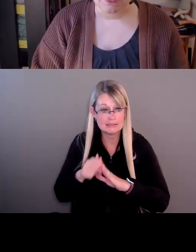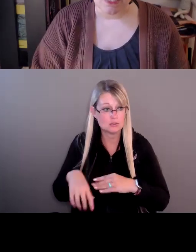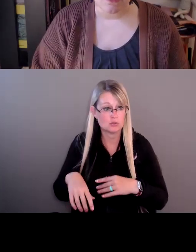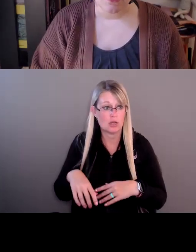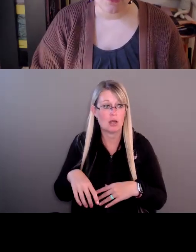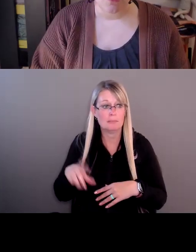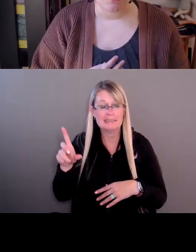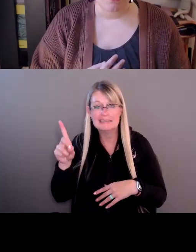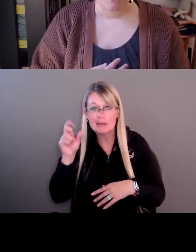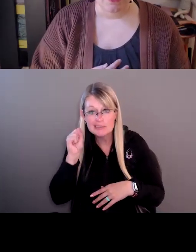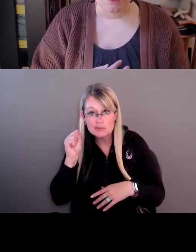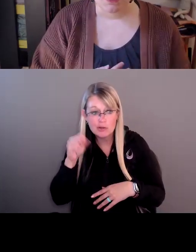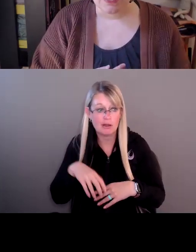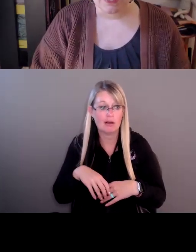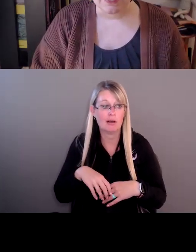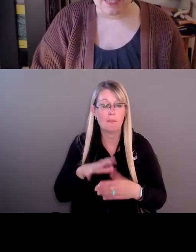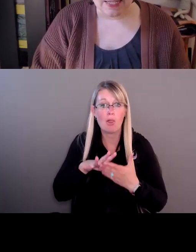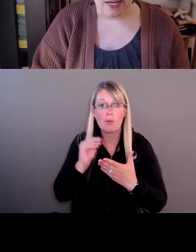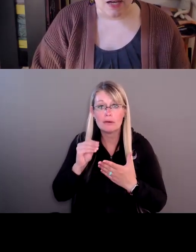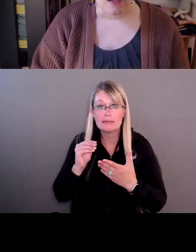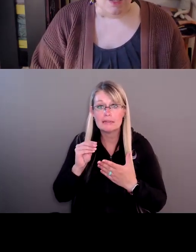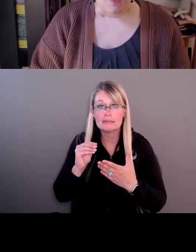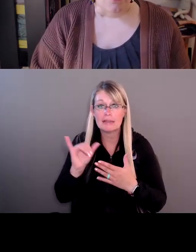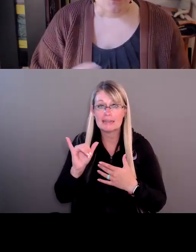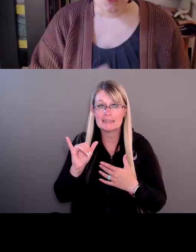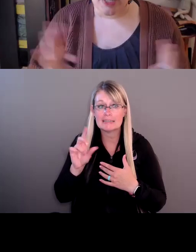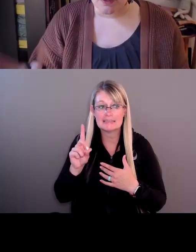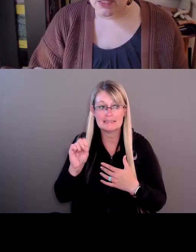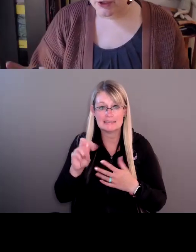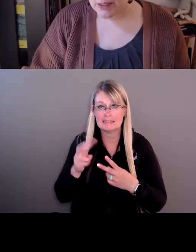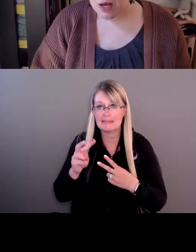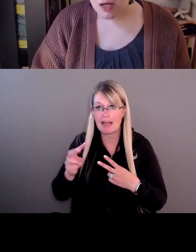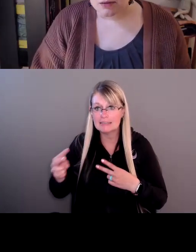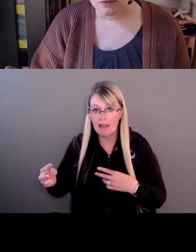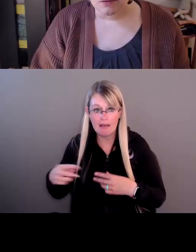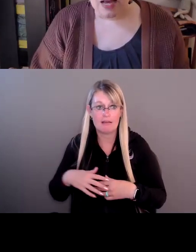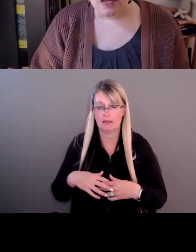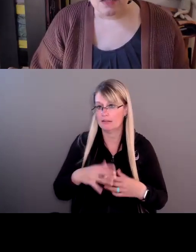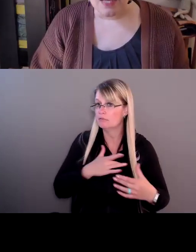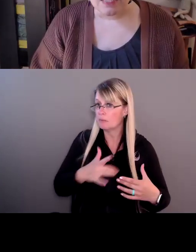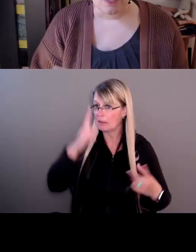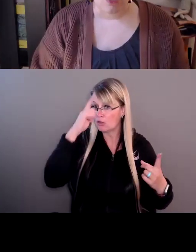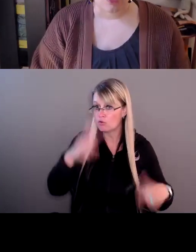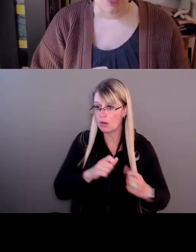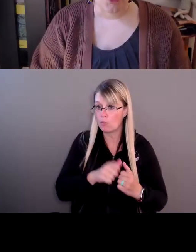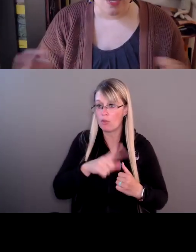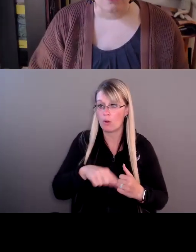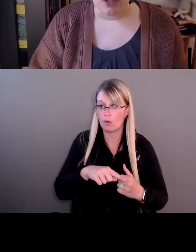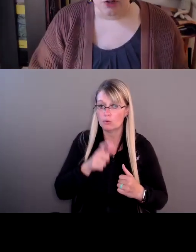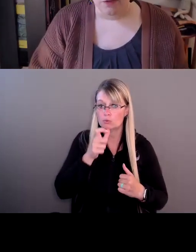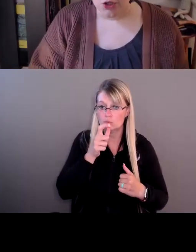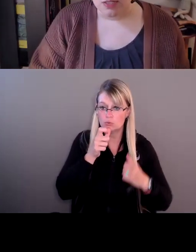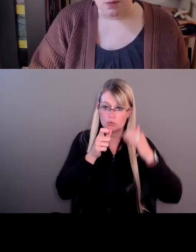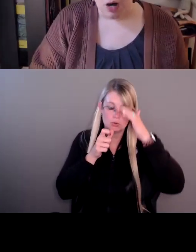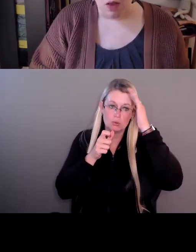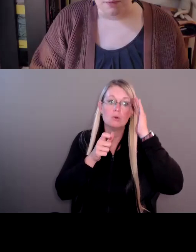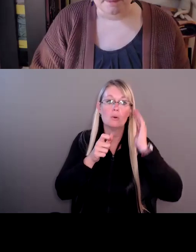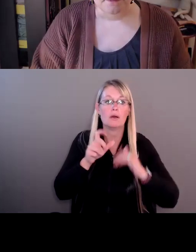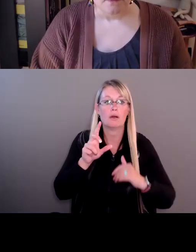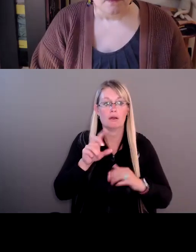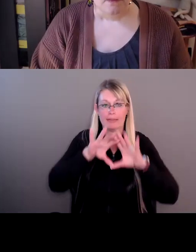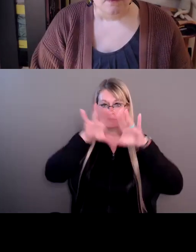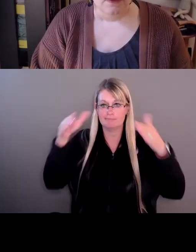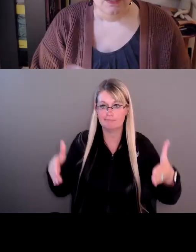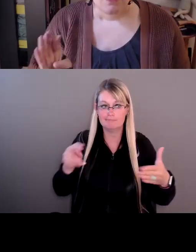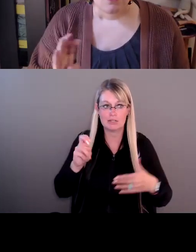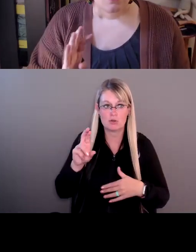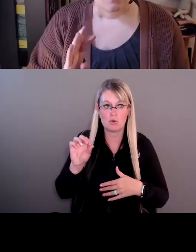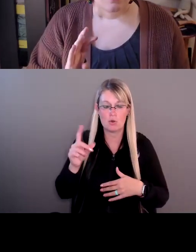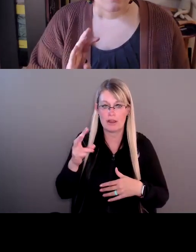and dyslexia, those are things that are under the neurodivergence umbrella.